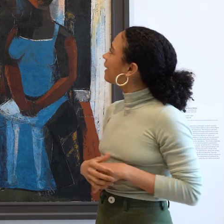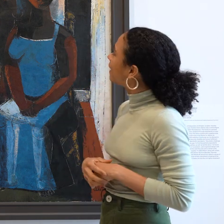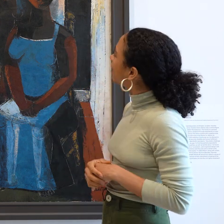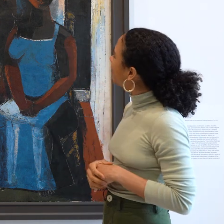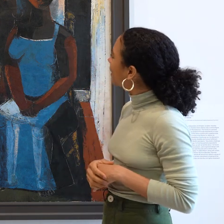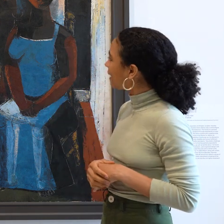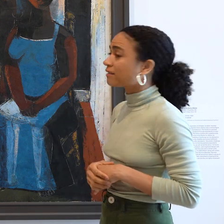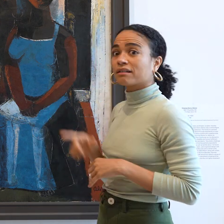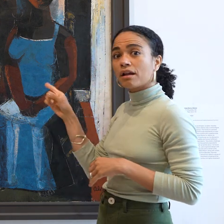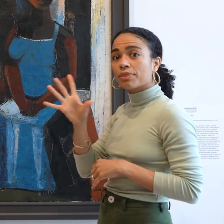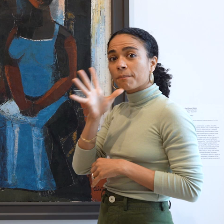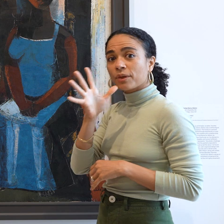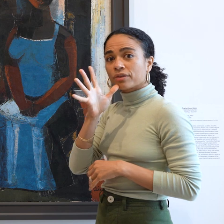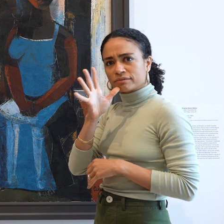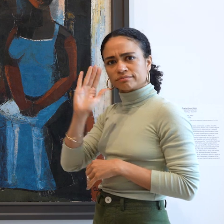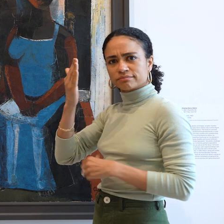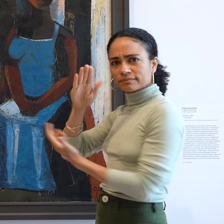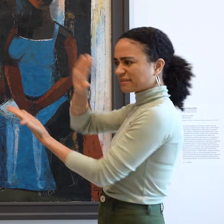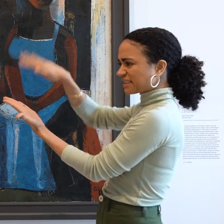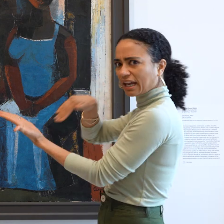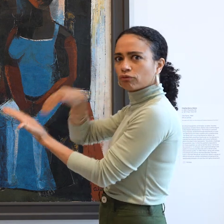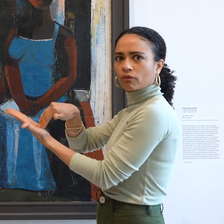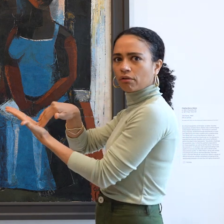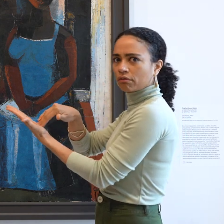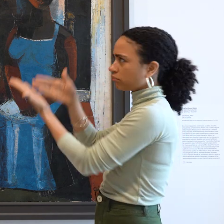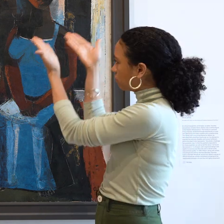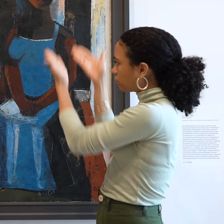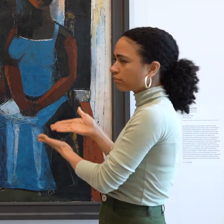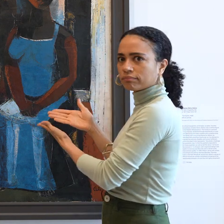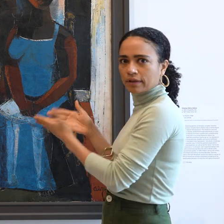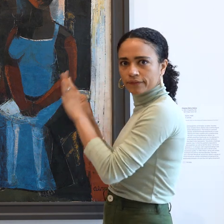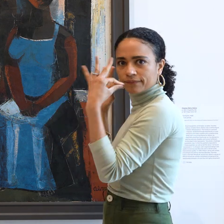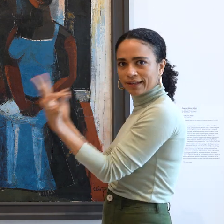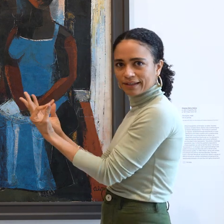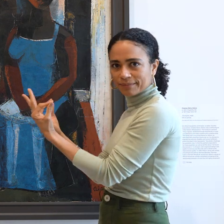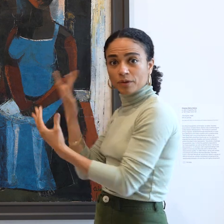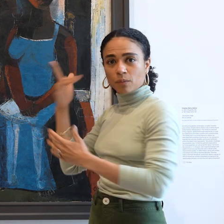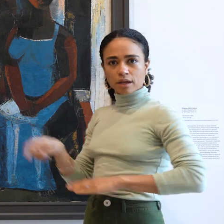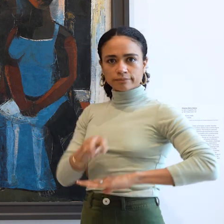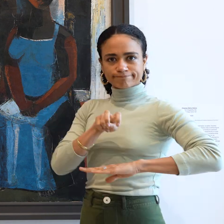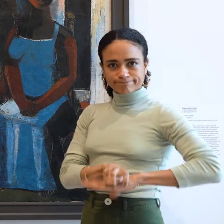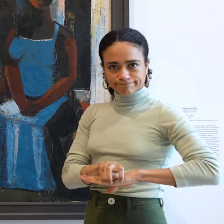The mother is central to the painting and within the family.